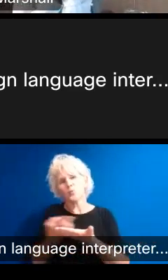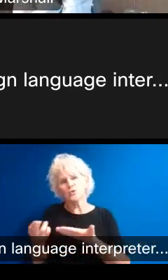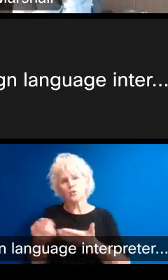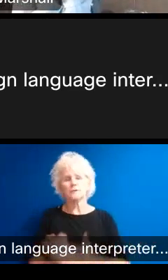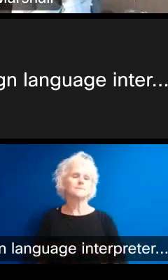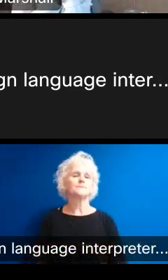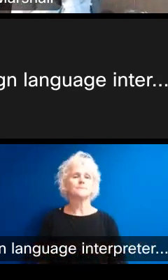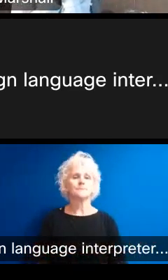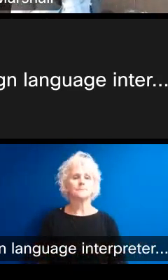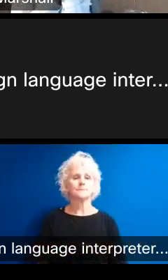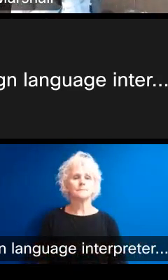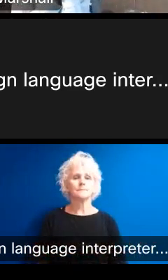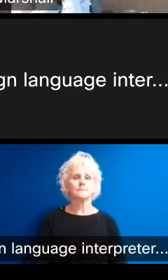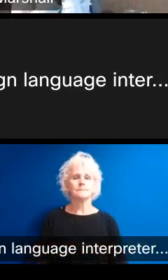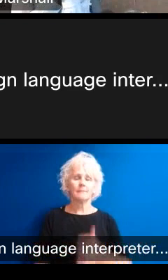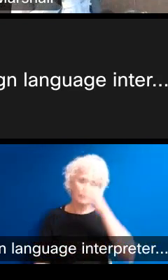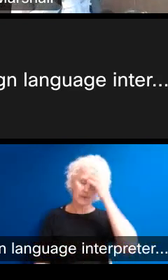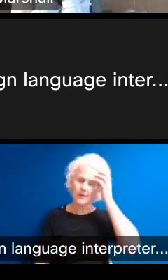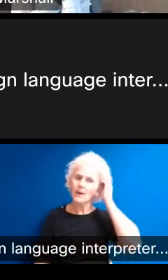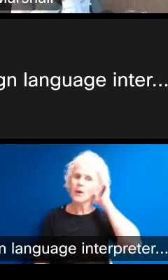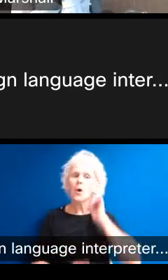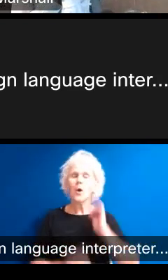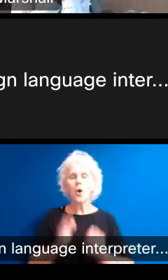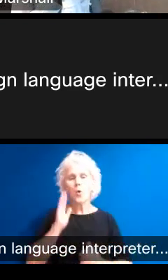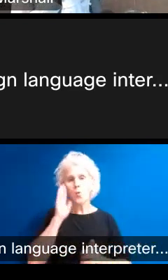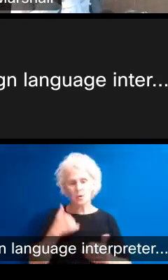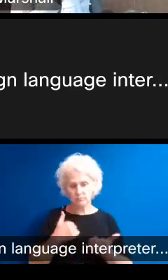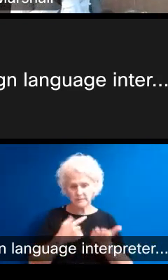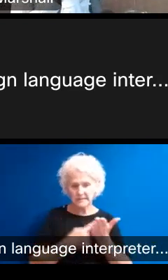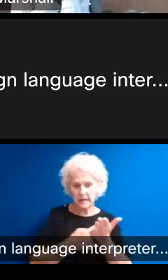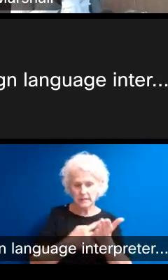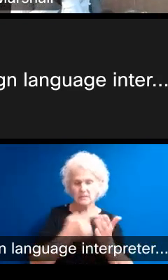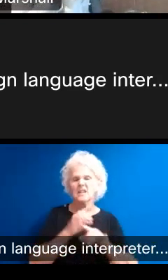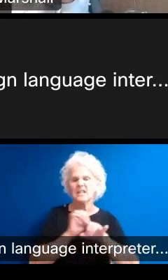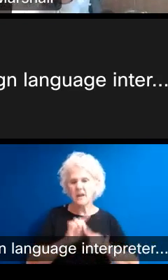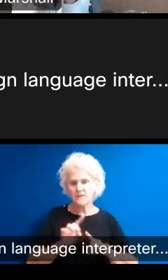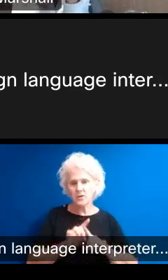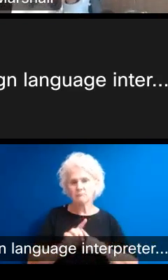some of those strategies that you need to do when a crisis, when God forbid that the child